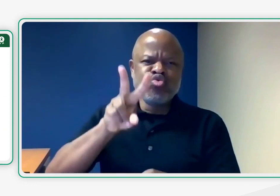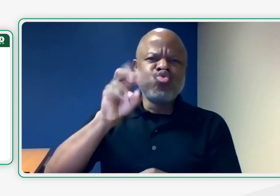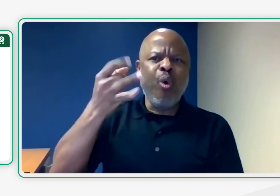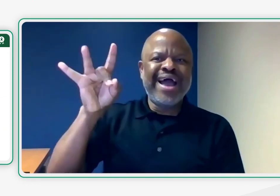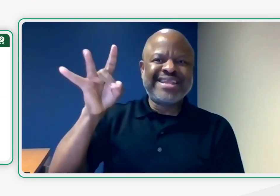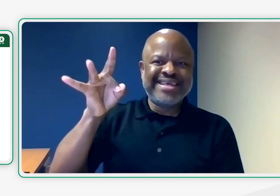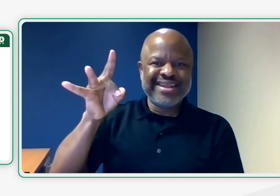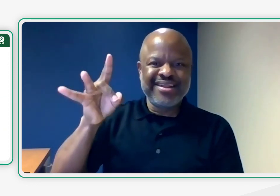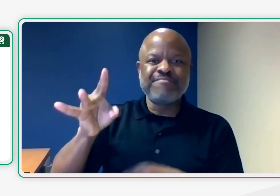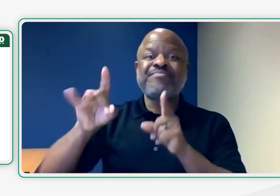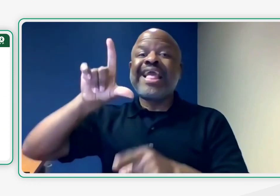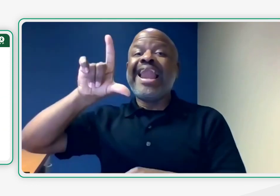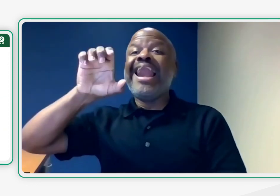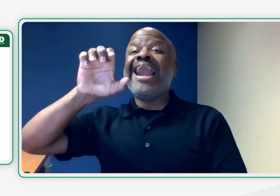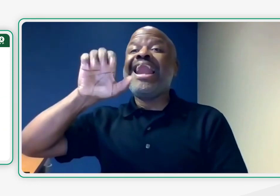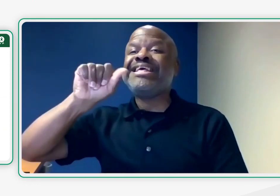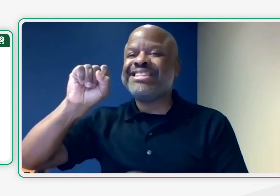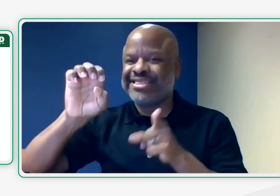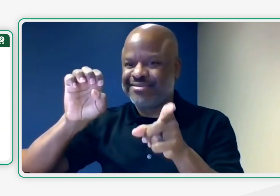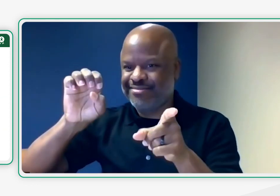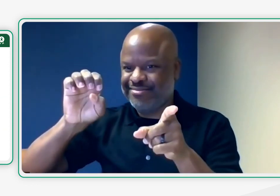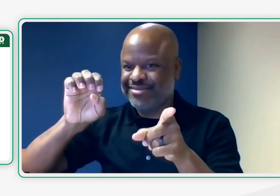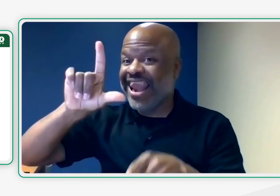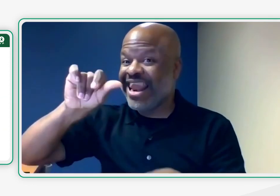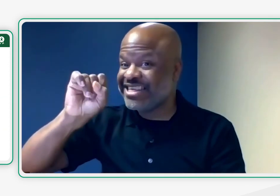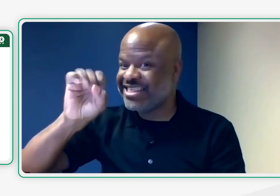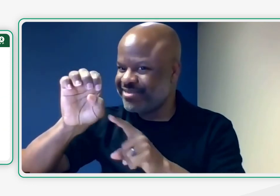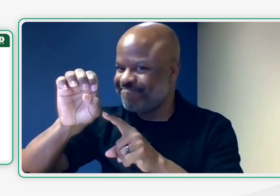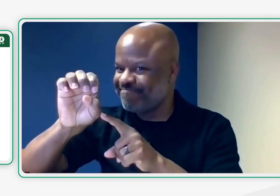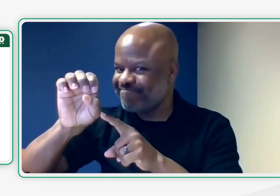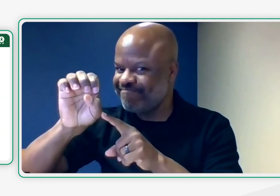forever – car, in this instance, right? And so we could have had the option of